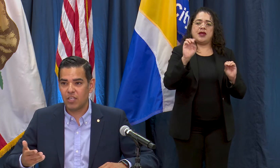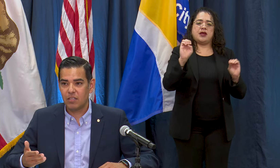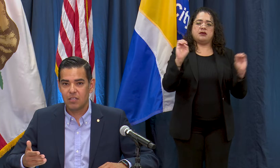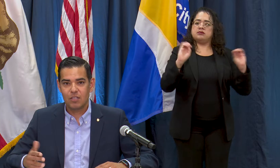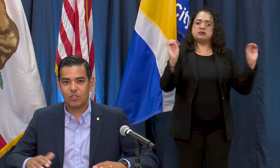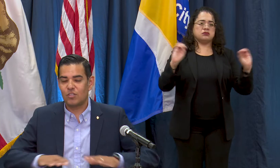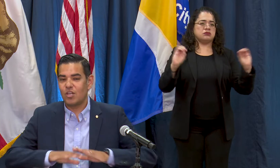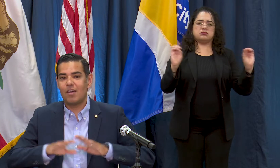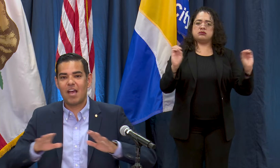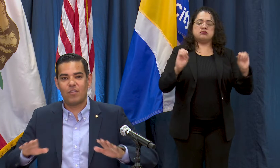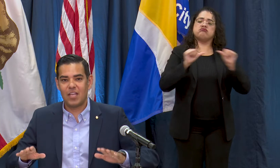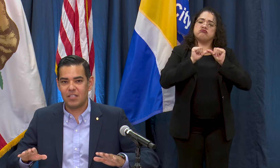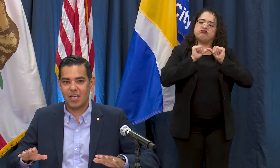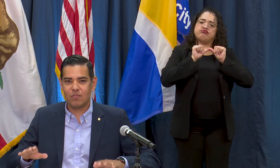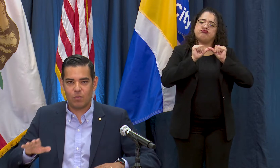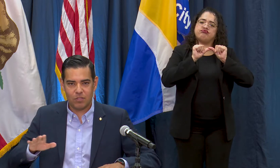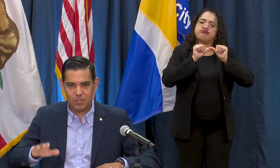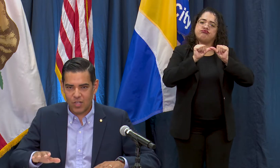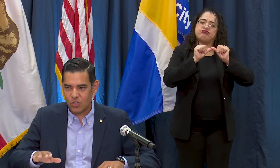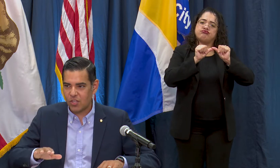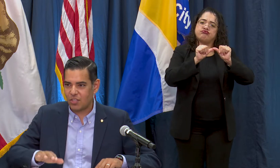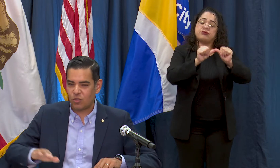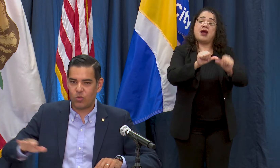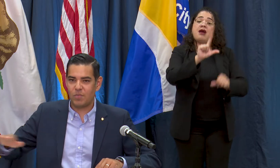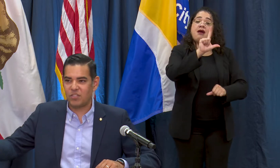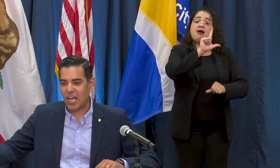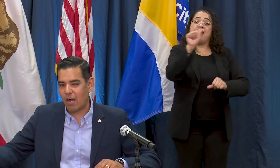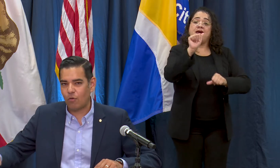does not have an end date. There was a discussion that it's three months out or